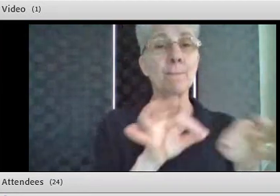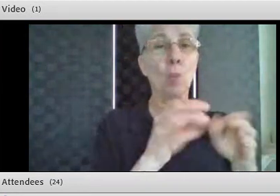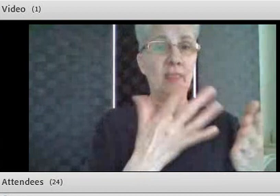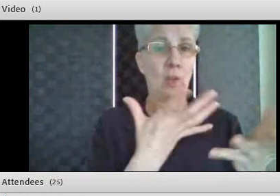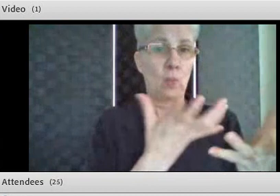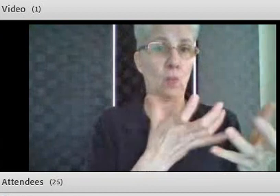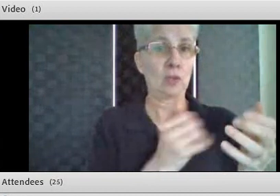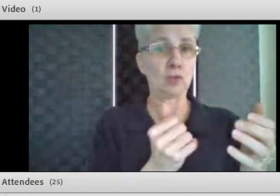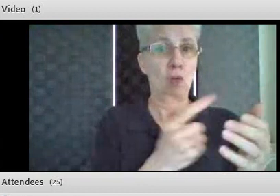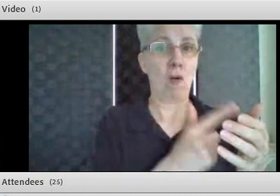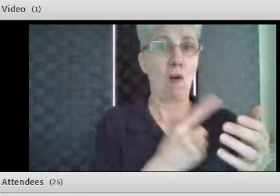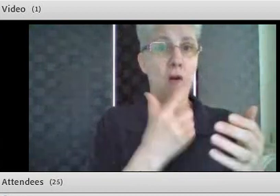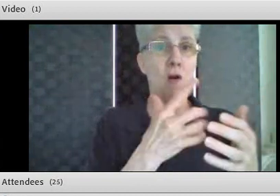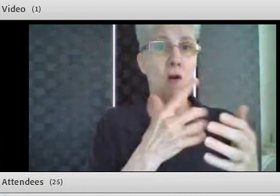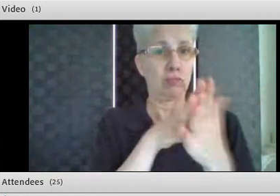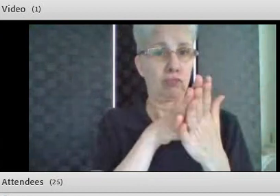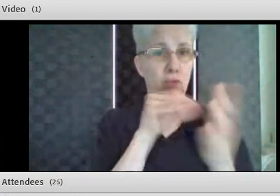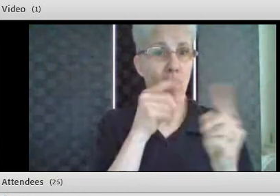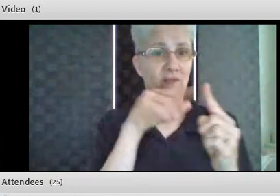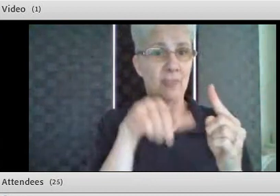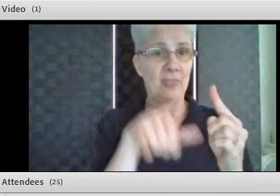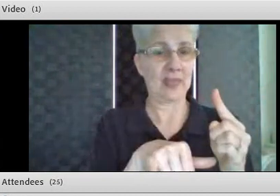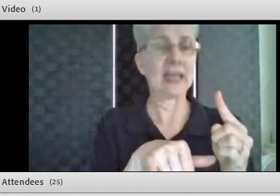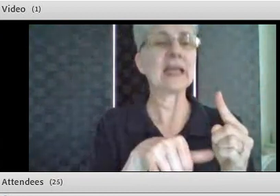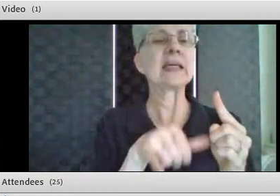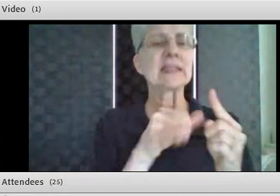and what I would argue is even deeper.